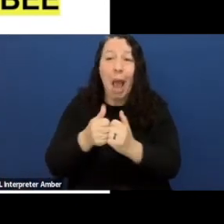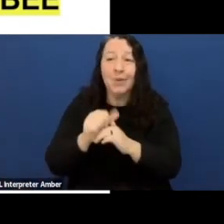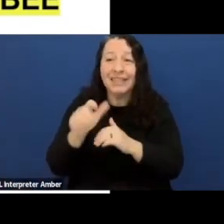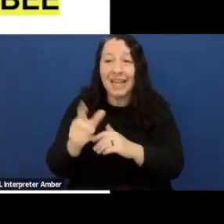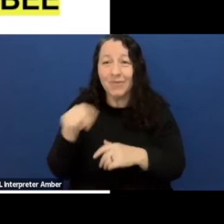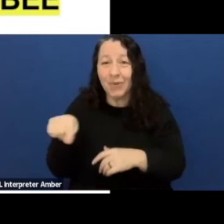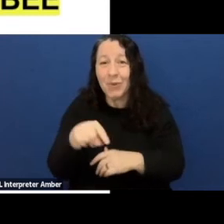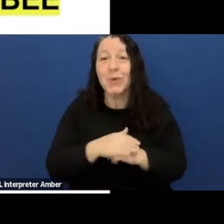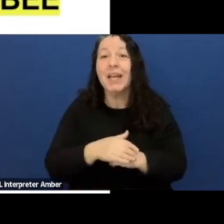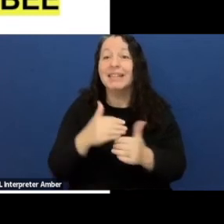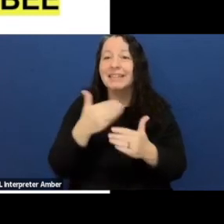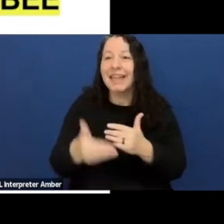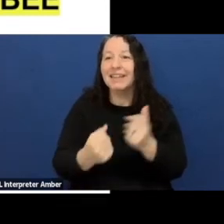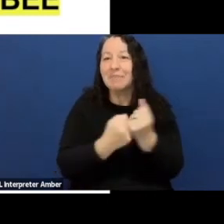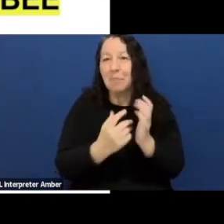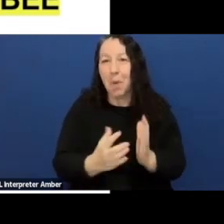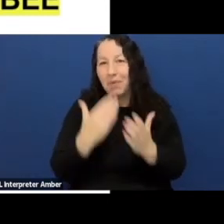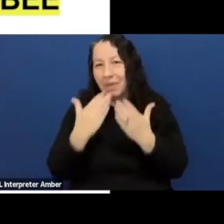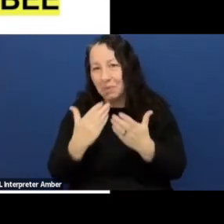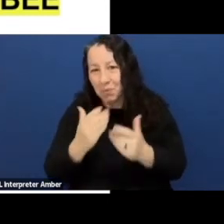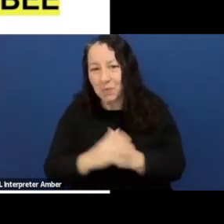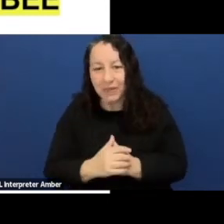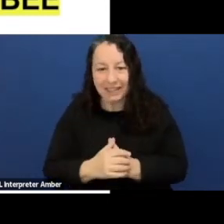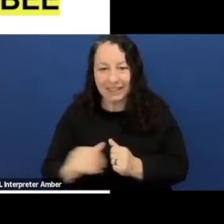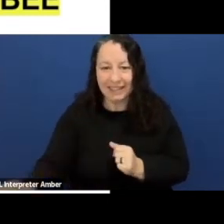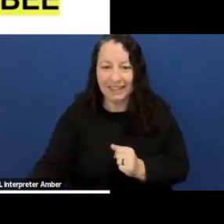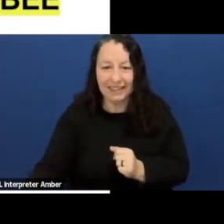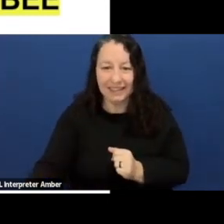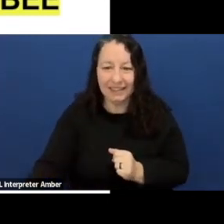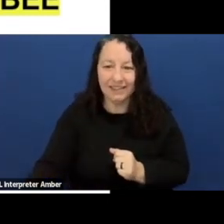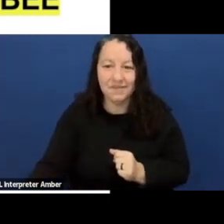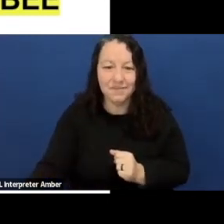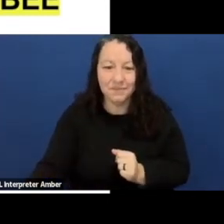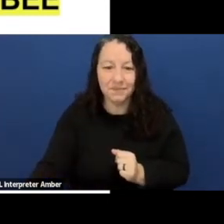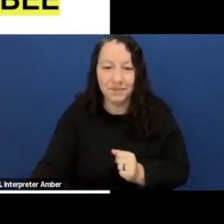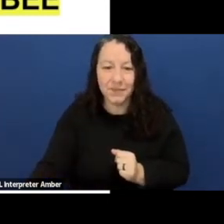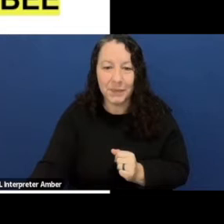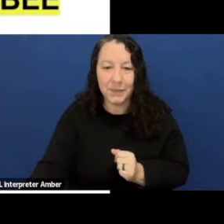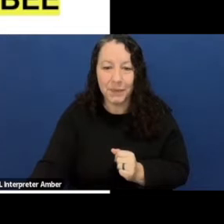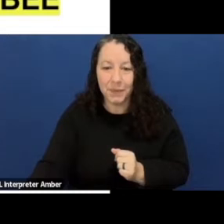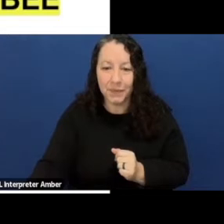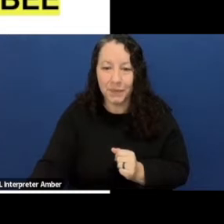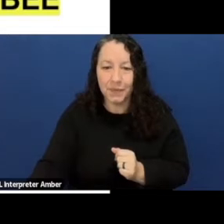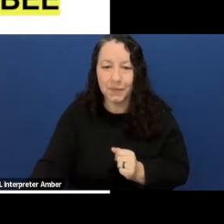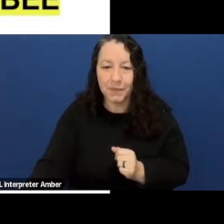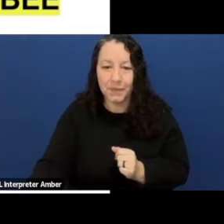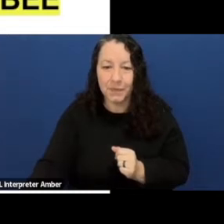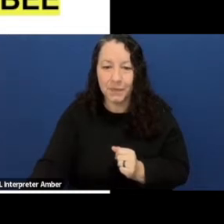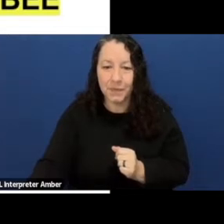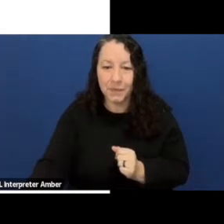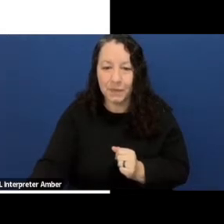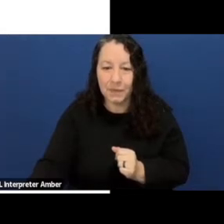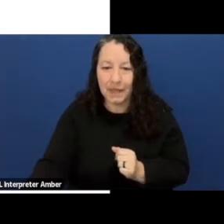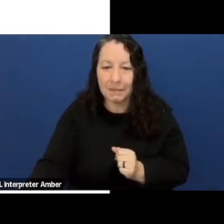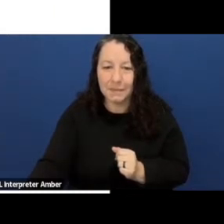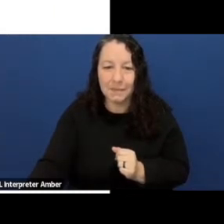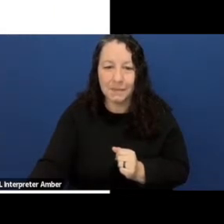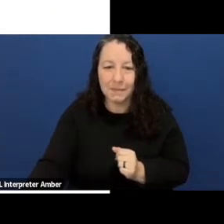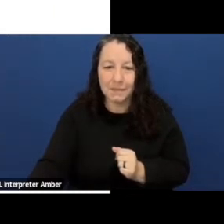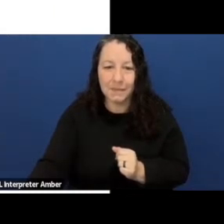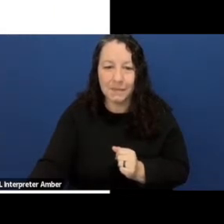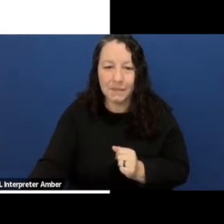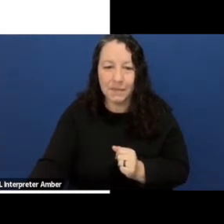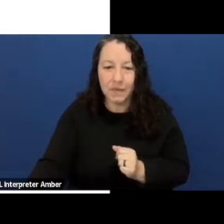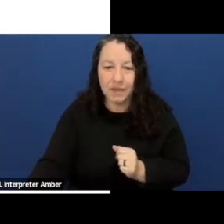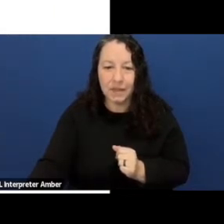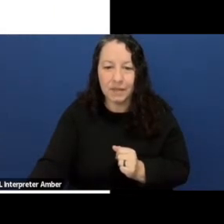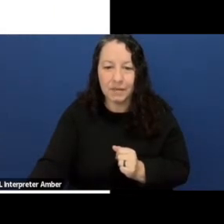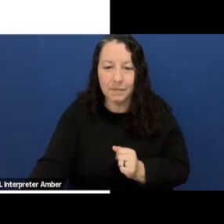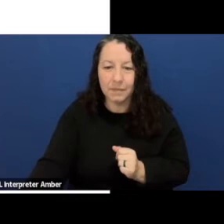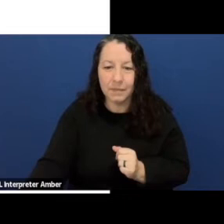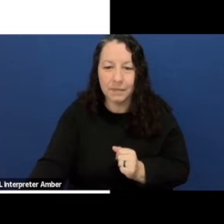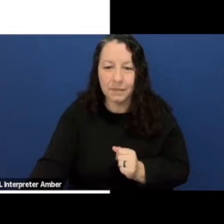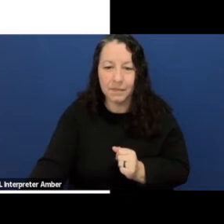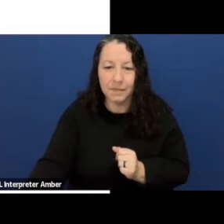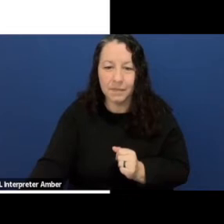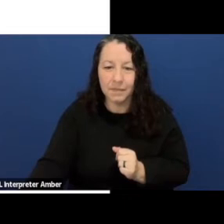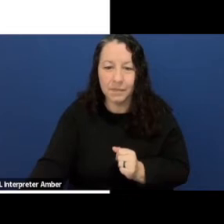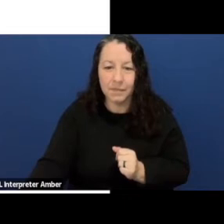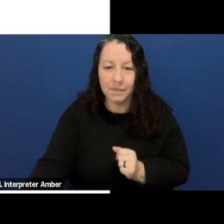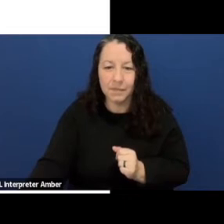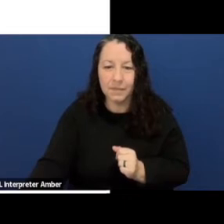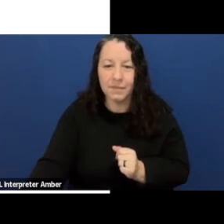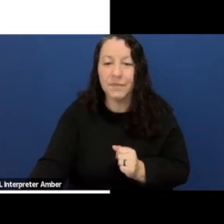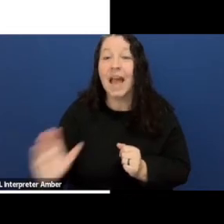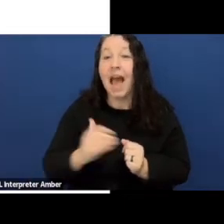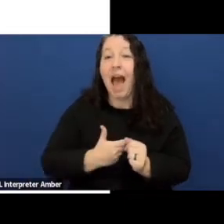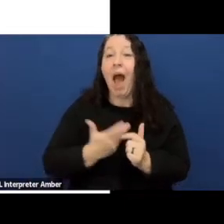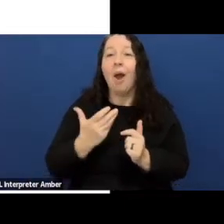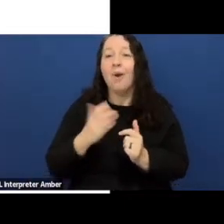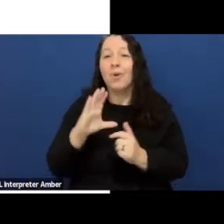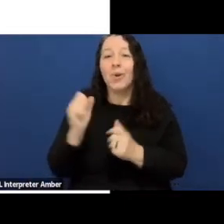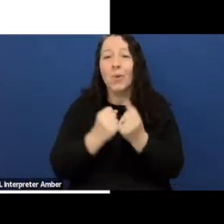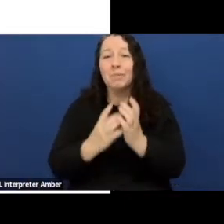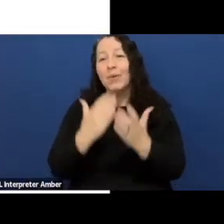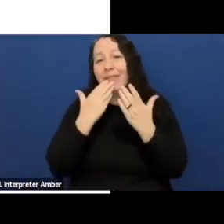it. We're figuring out how to get it to you. And next we're going to thank our sponsors